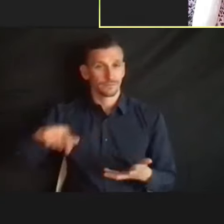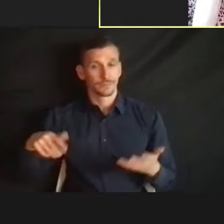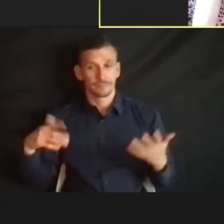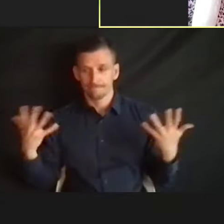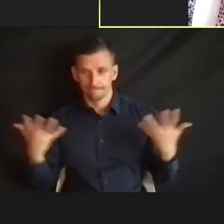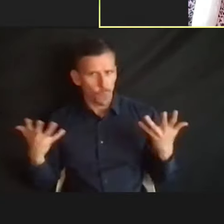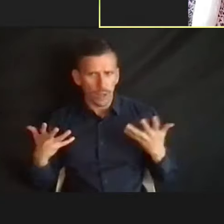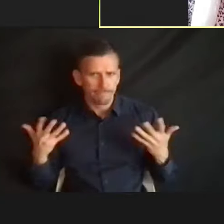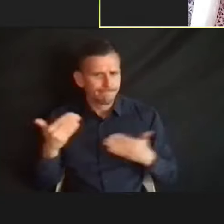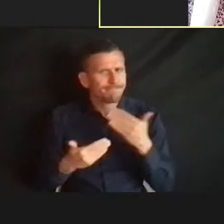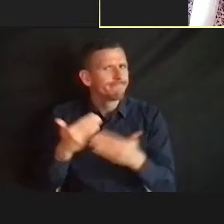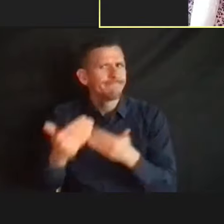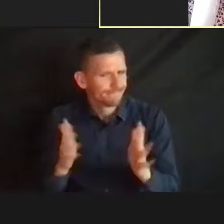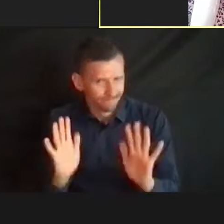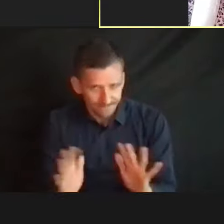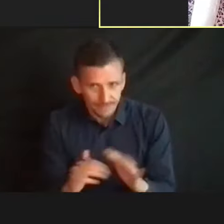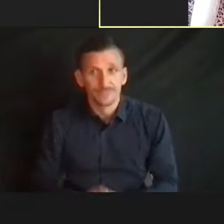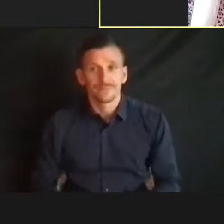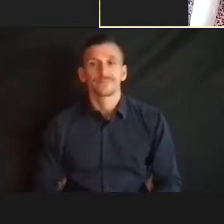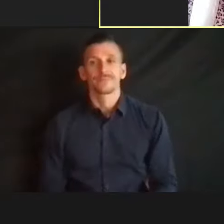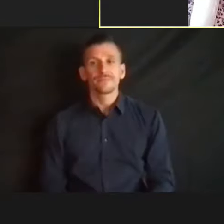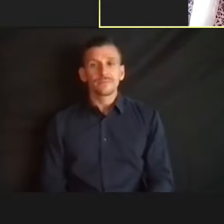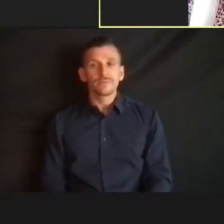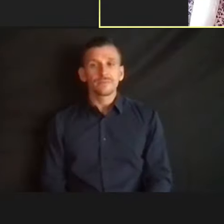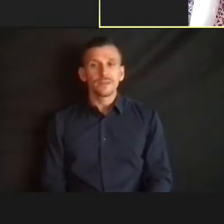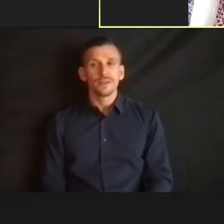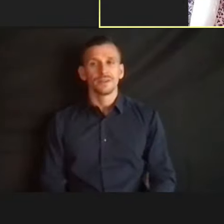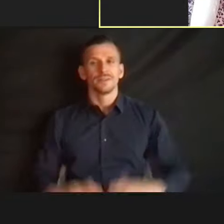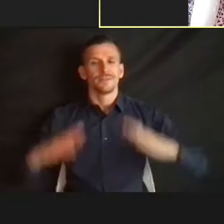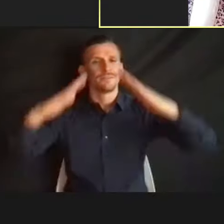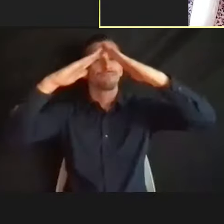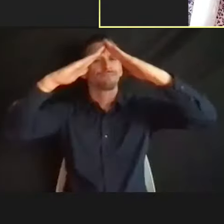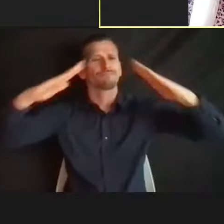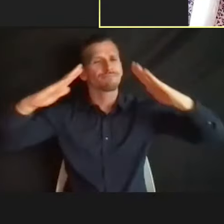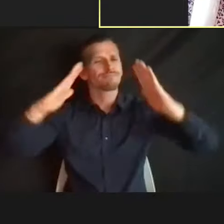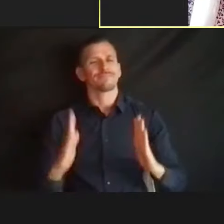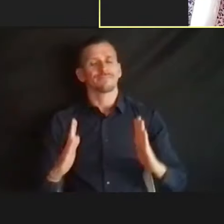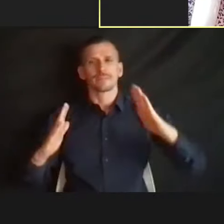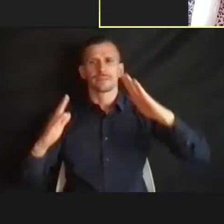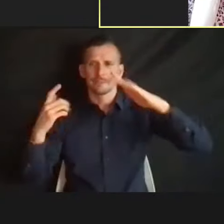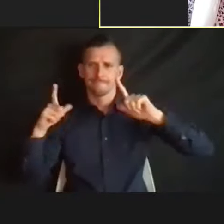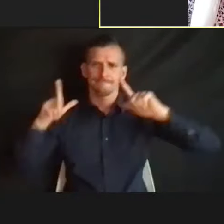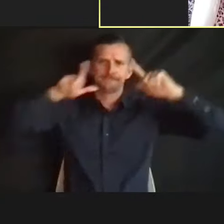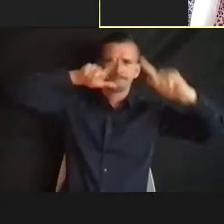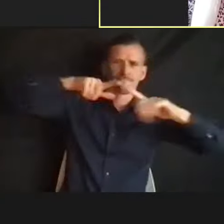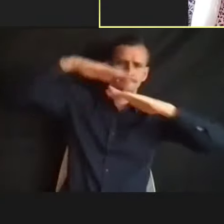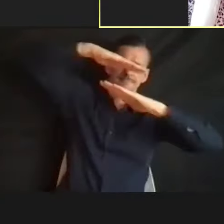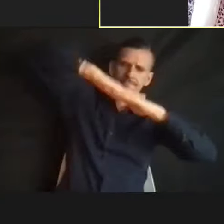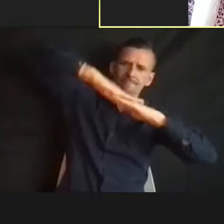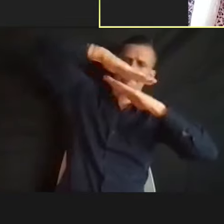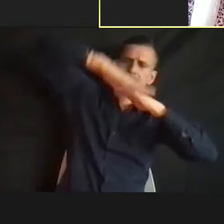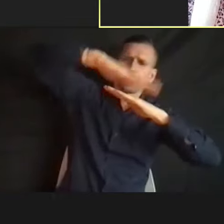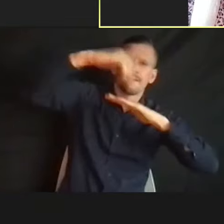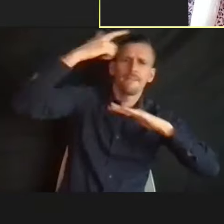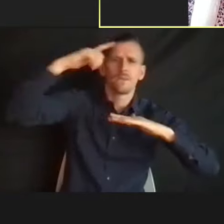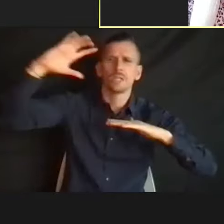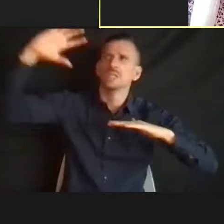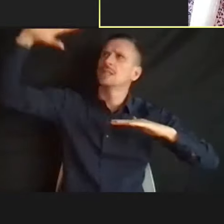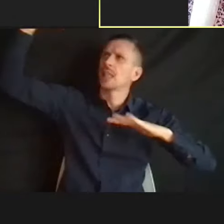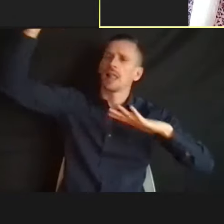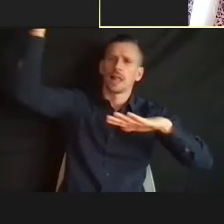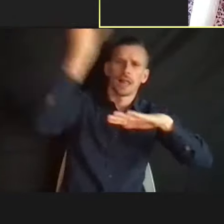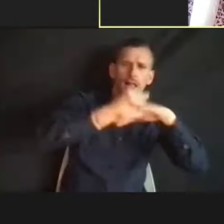solar energy because of the increase in fuel costs, especially in the past eight years. We